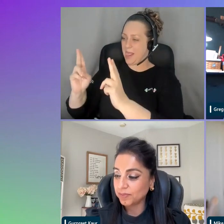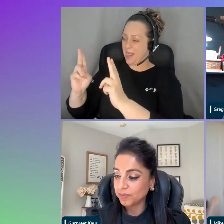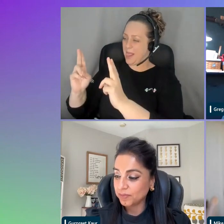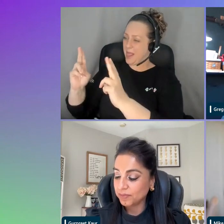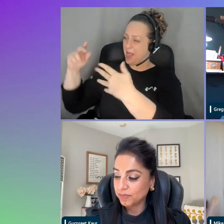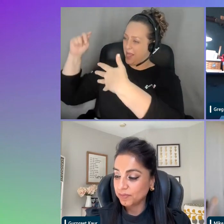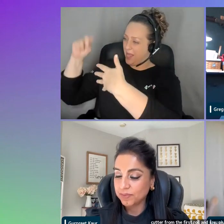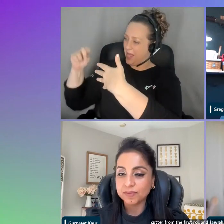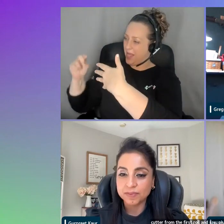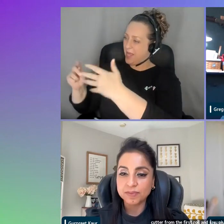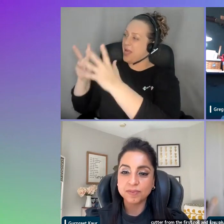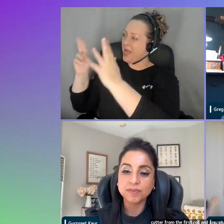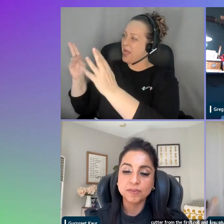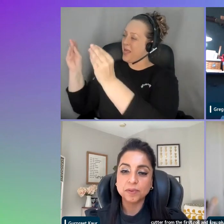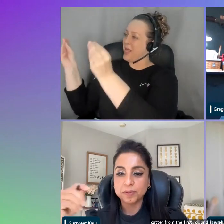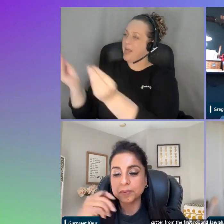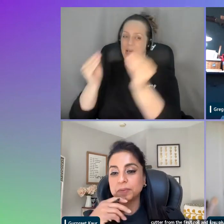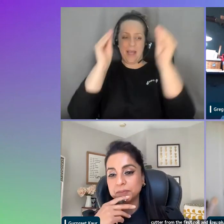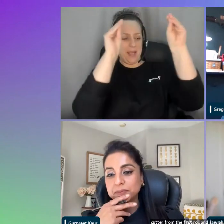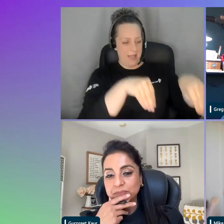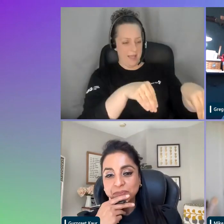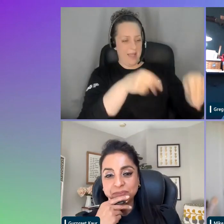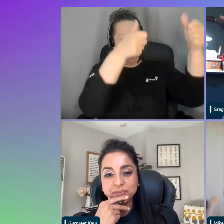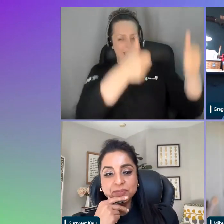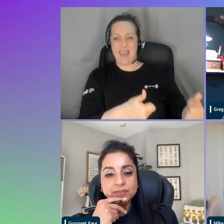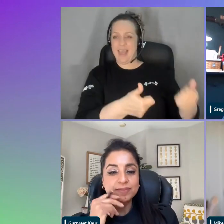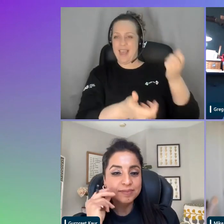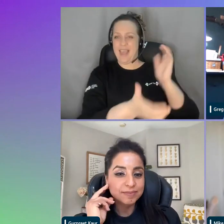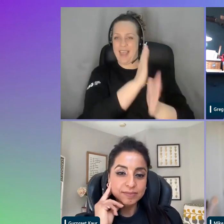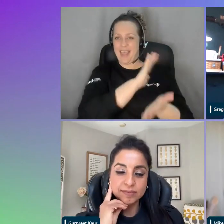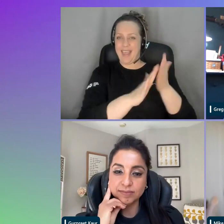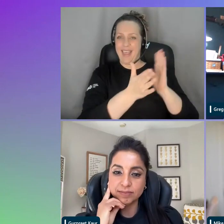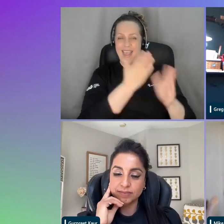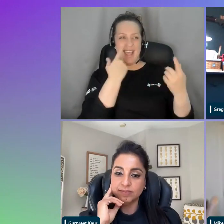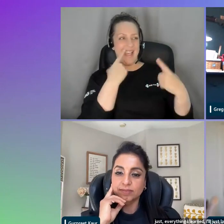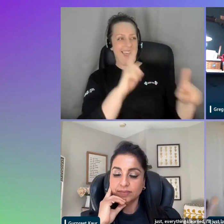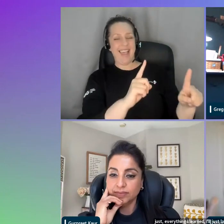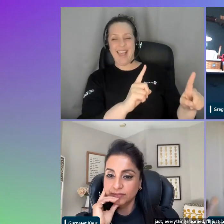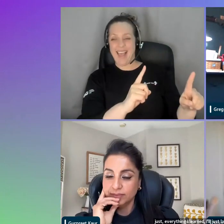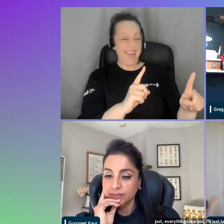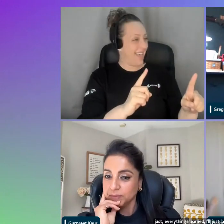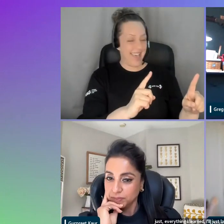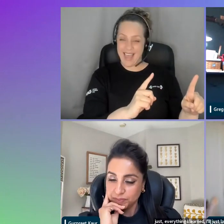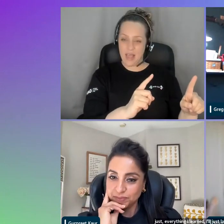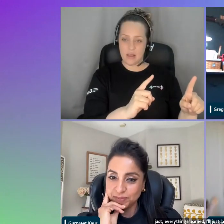everything I learned, I'll just lay it down in the next company. And this is how it works. And it was super successful, and that